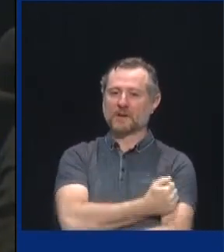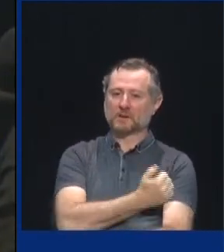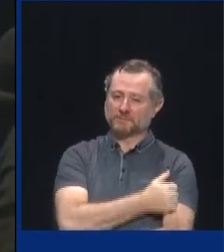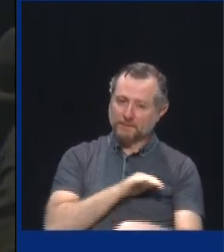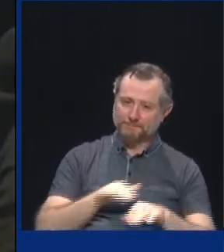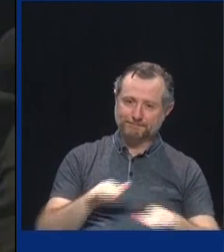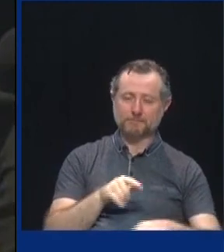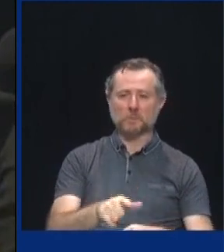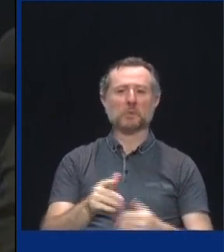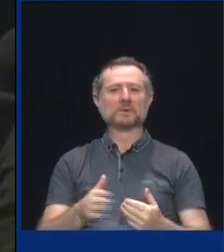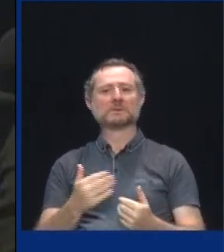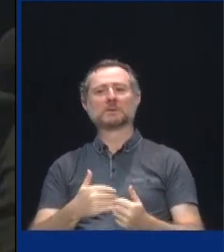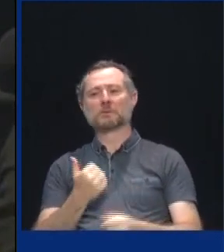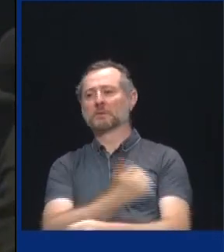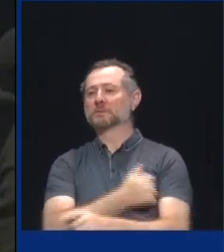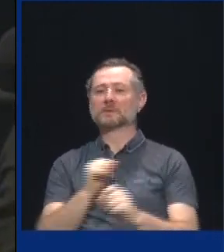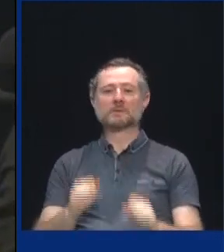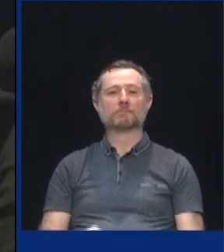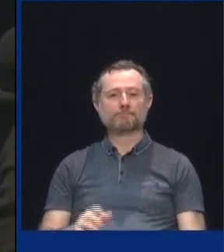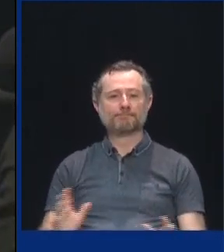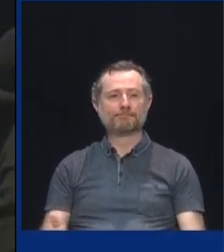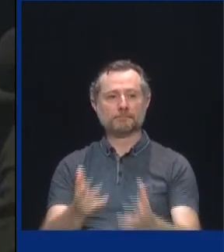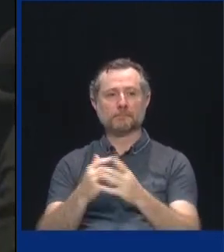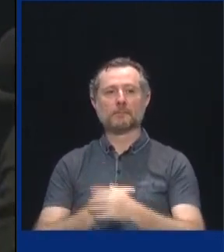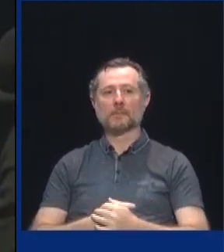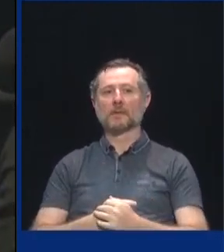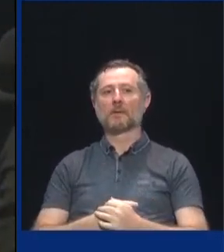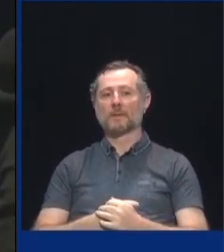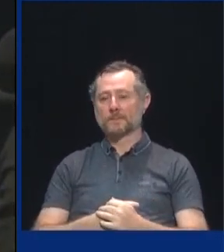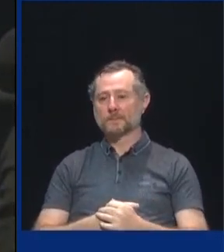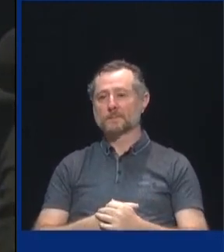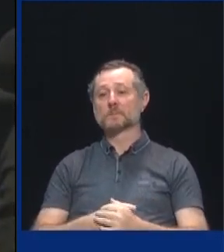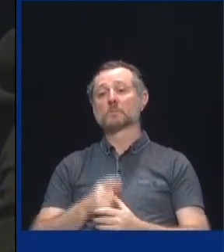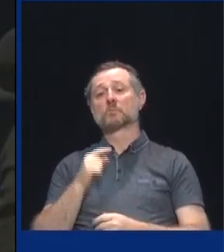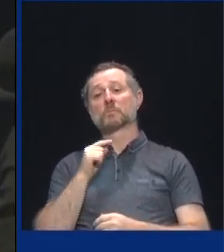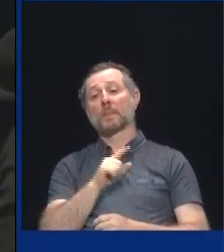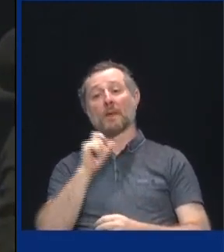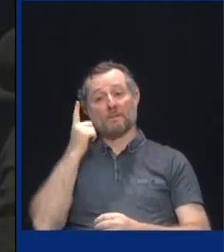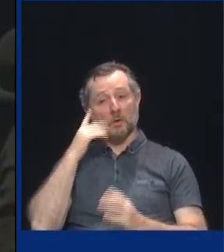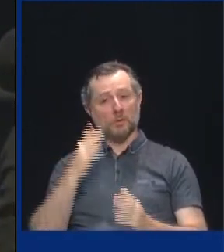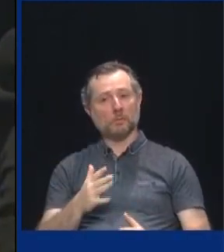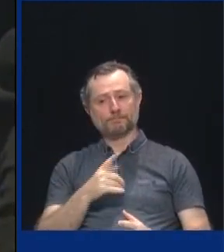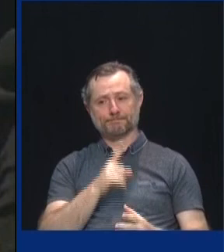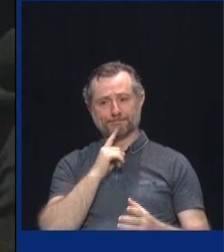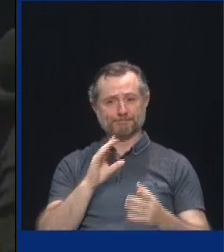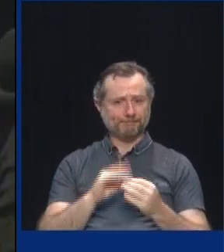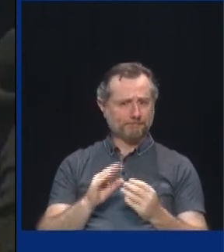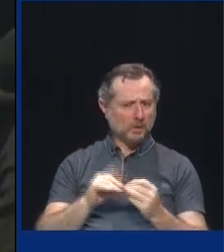EVERYONE, EVERYONE IS ACCURATELY INFORMED ABOUT THE VACCINE, AND THAT EVERYONE HAS EASY ACCESS TO IT.